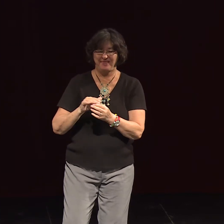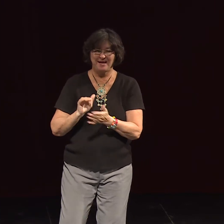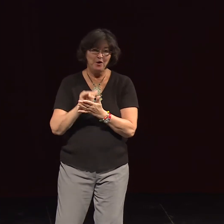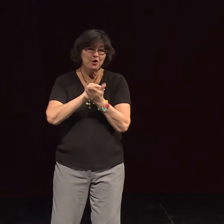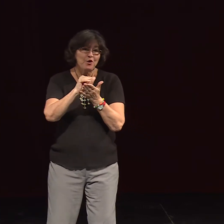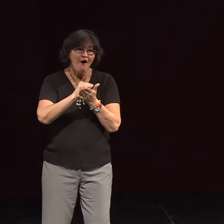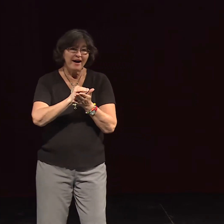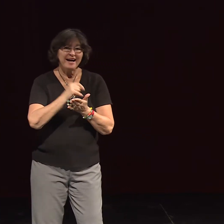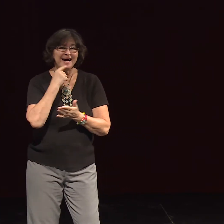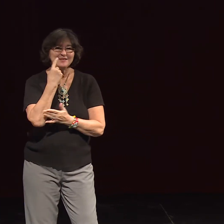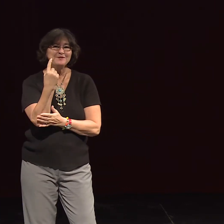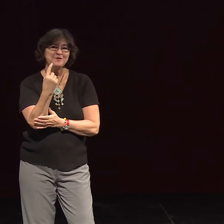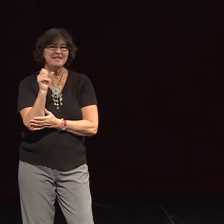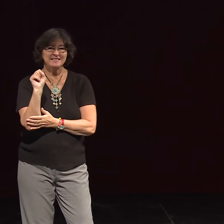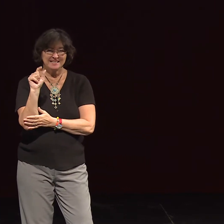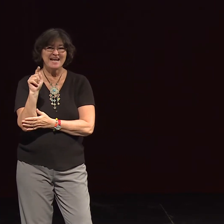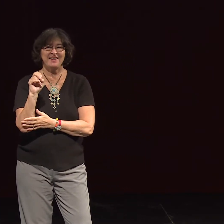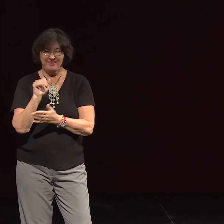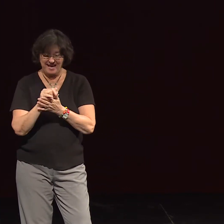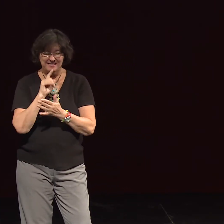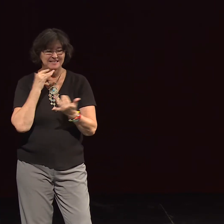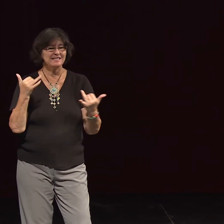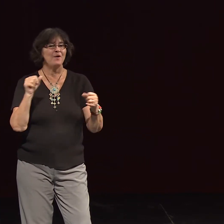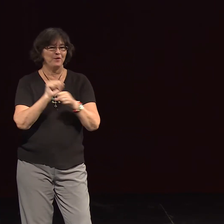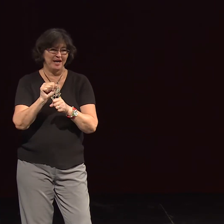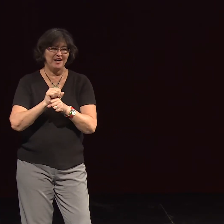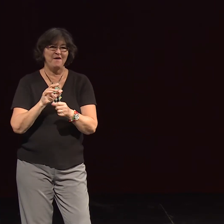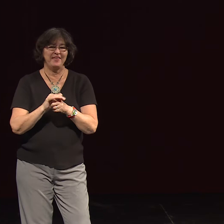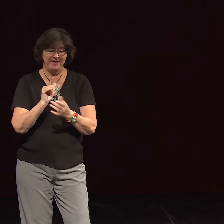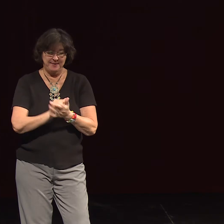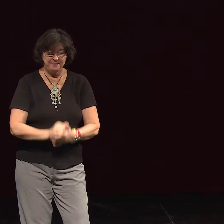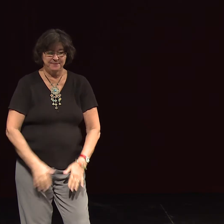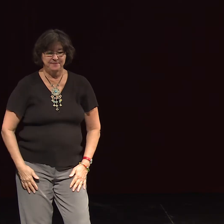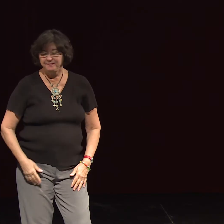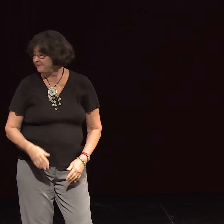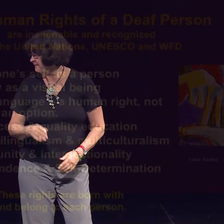but we will be working forward... looking forward to more changes in the future.